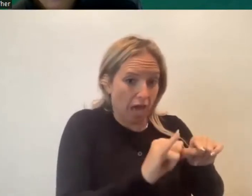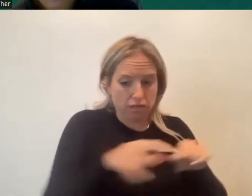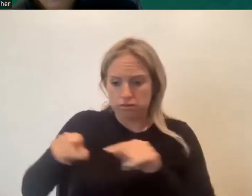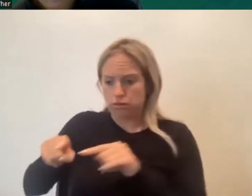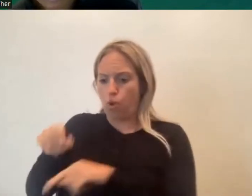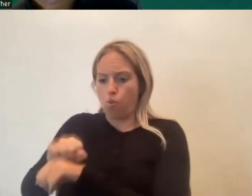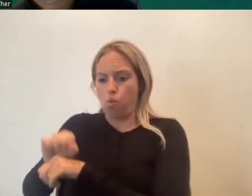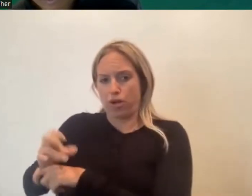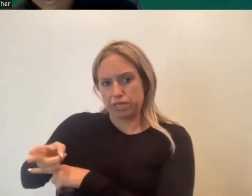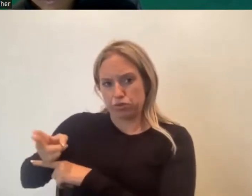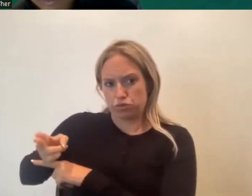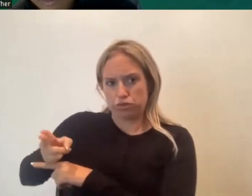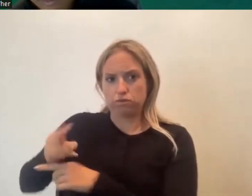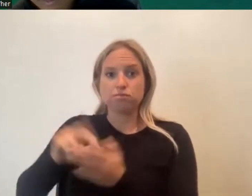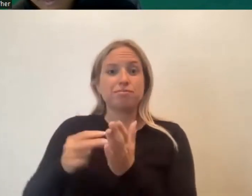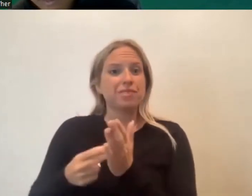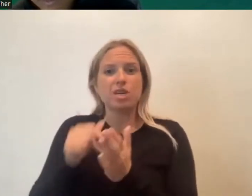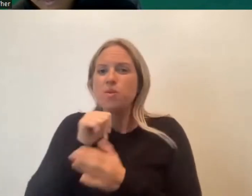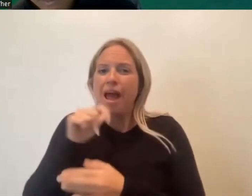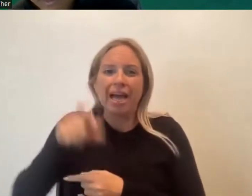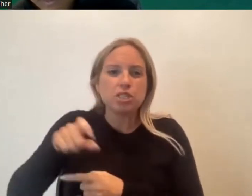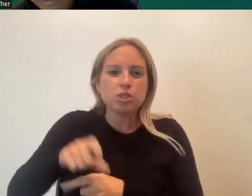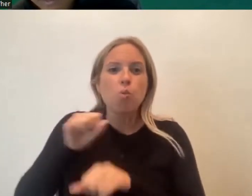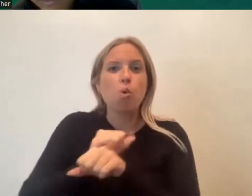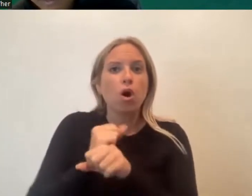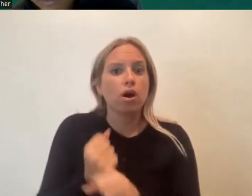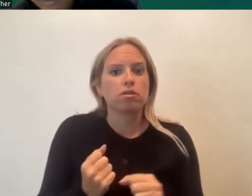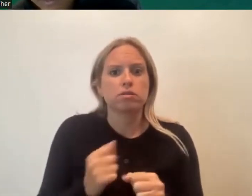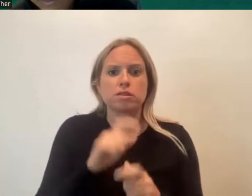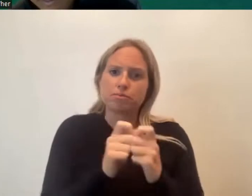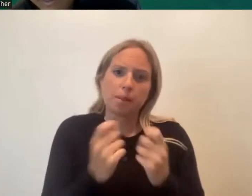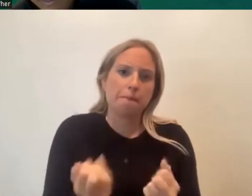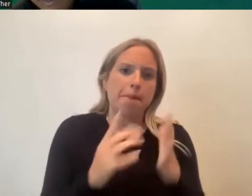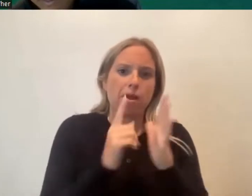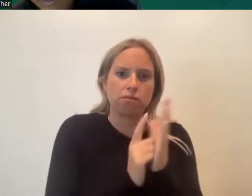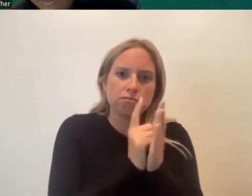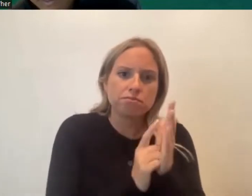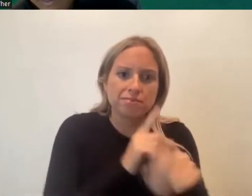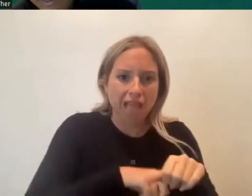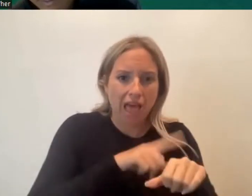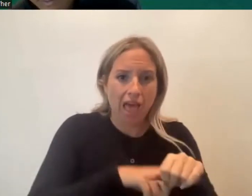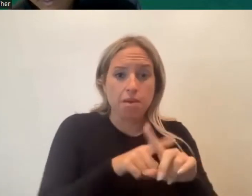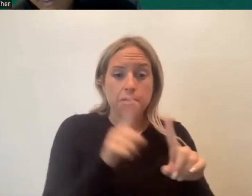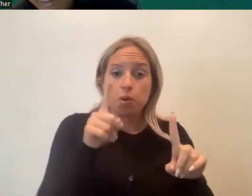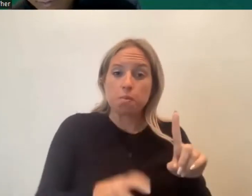worked a certain number of quarters, but you do have to have income and resources below